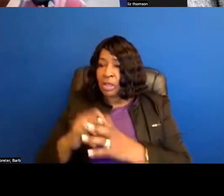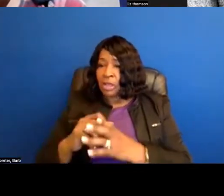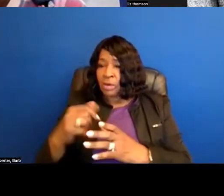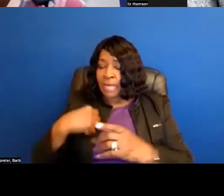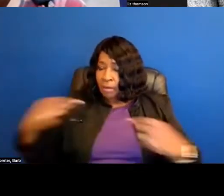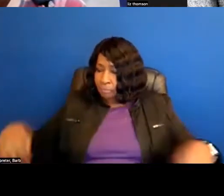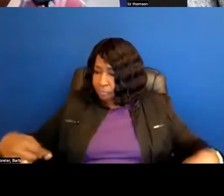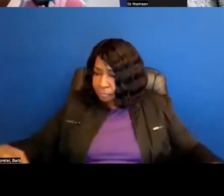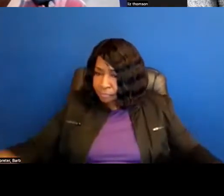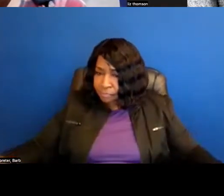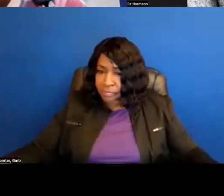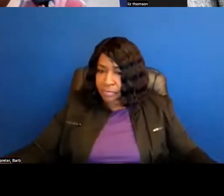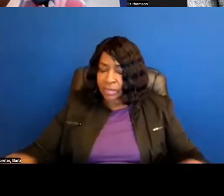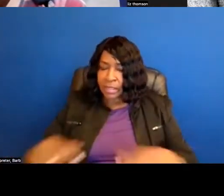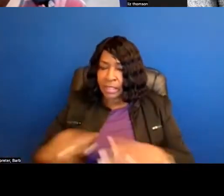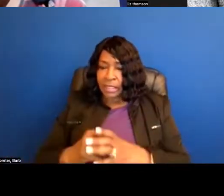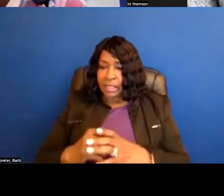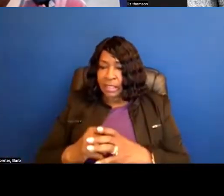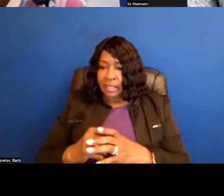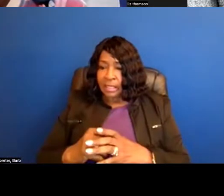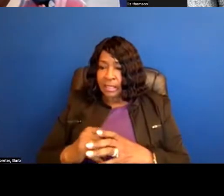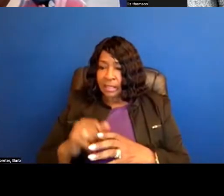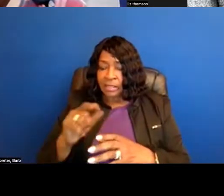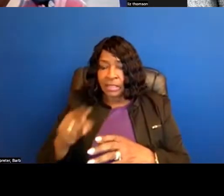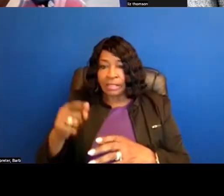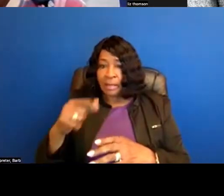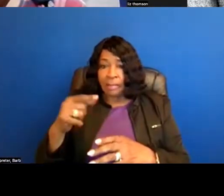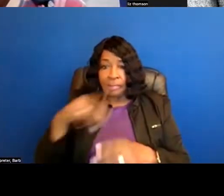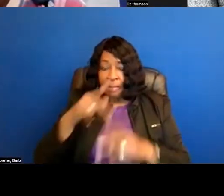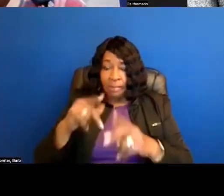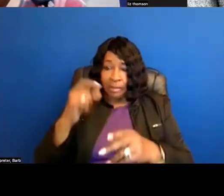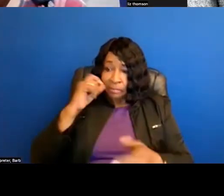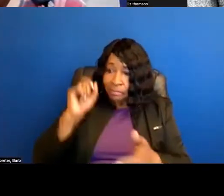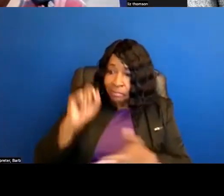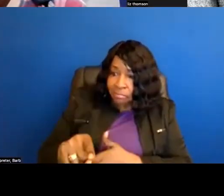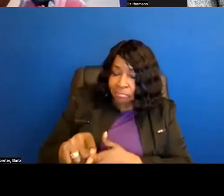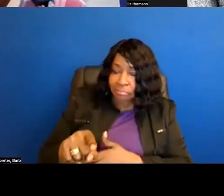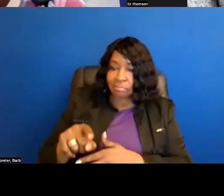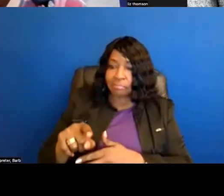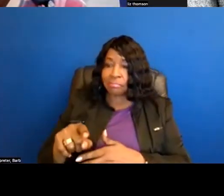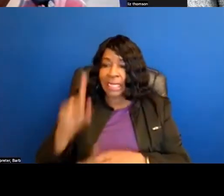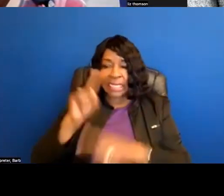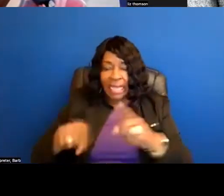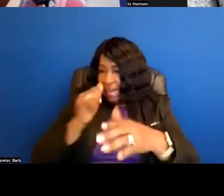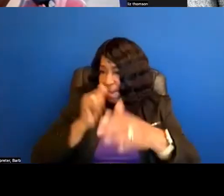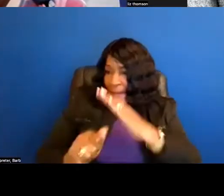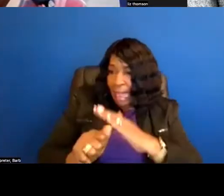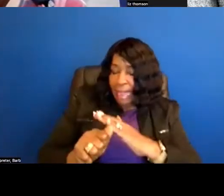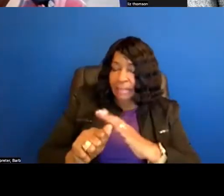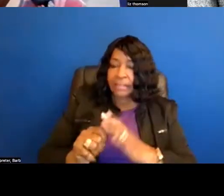there's no deny in it. And so yeah, so I come with that context.